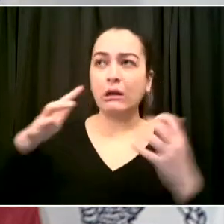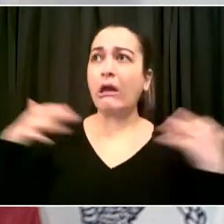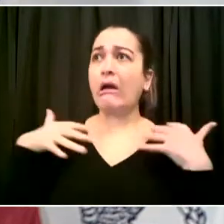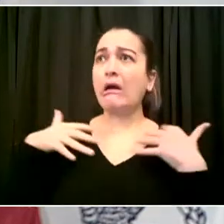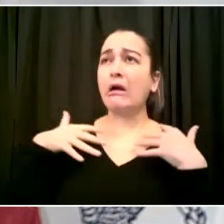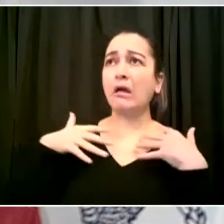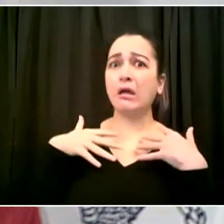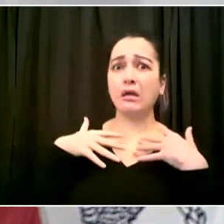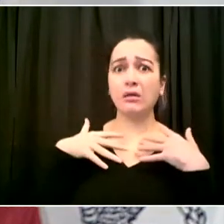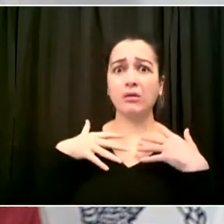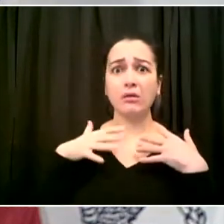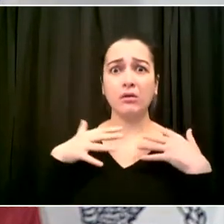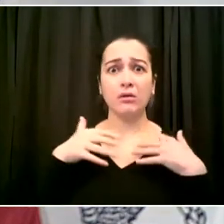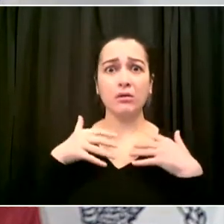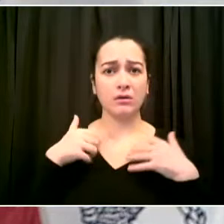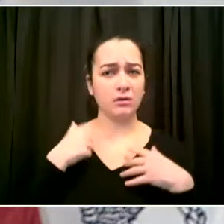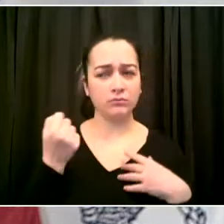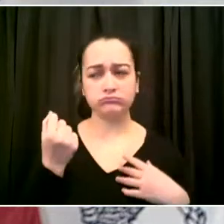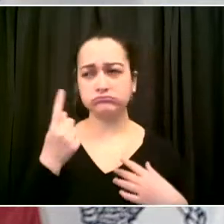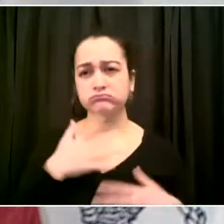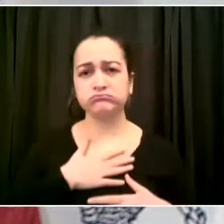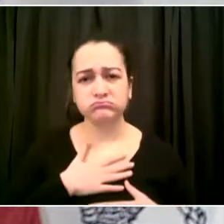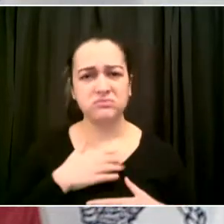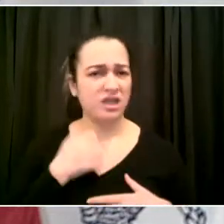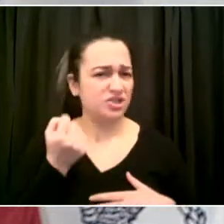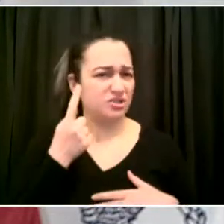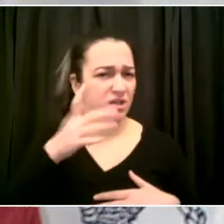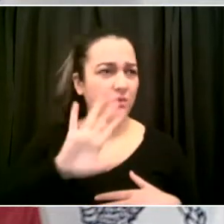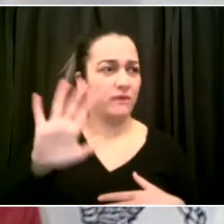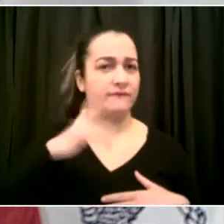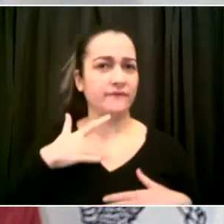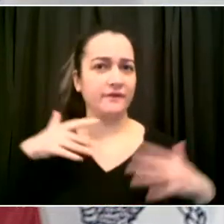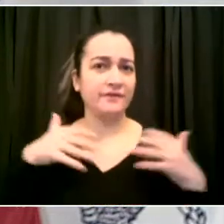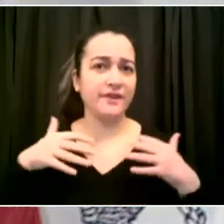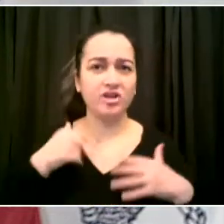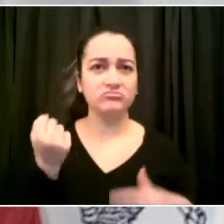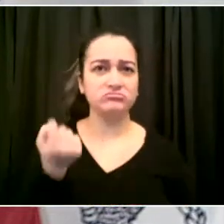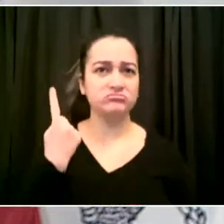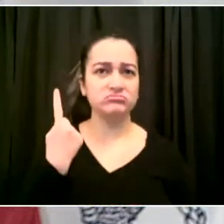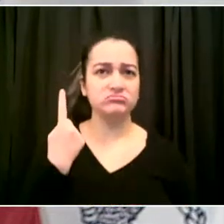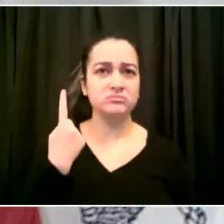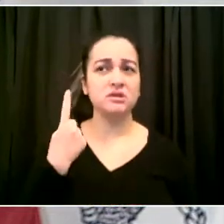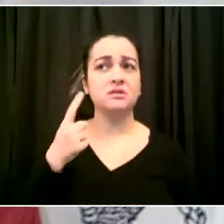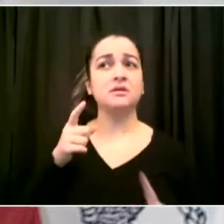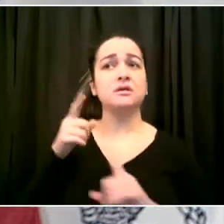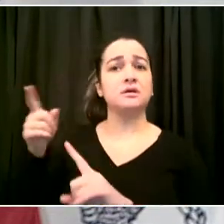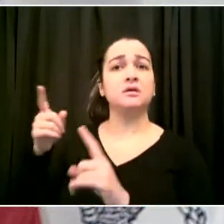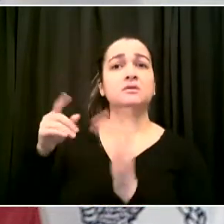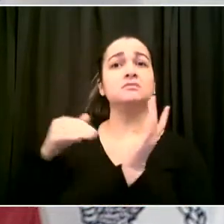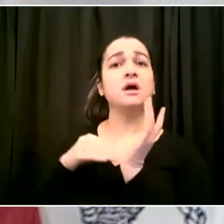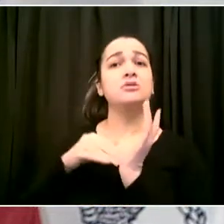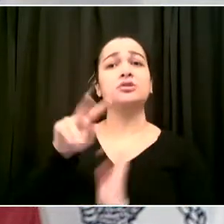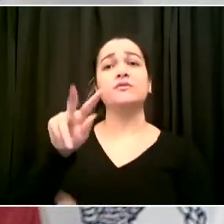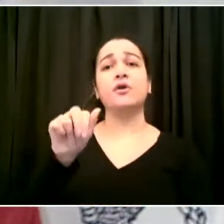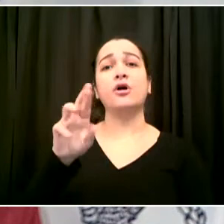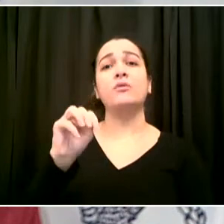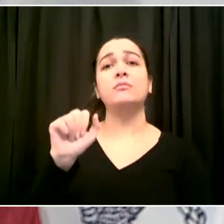CONCERN, OF COURURSE. THERE'S SOMETHING ABOUT IT THAT IS ONLINE UNKNOWN. I DDON'T BLAME